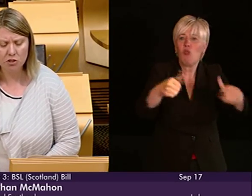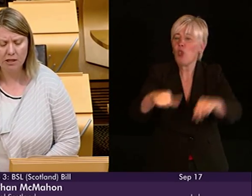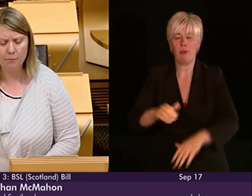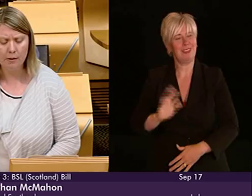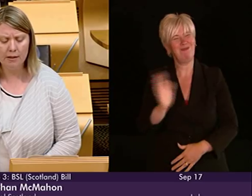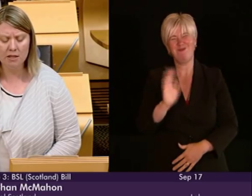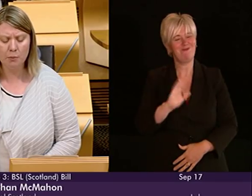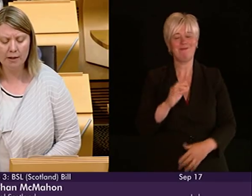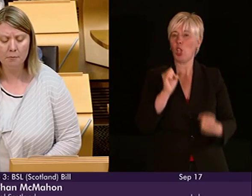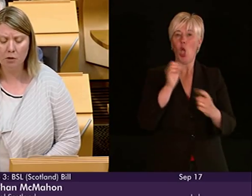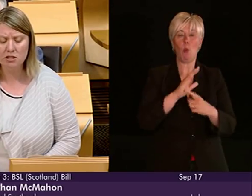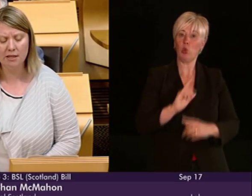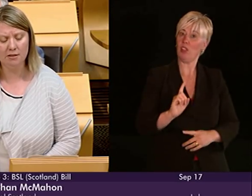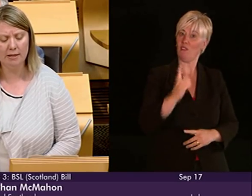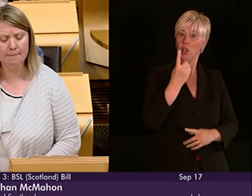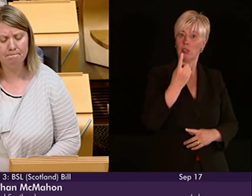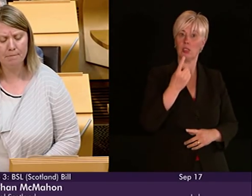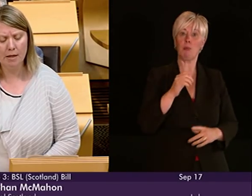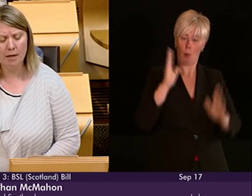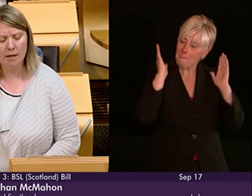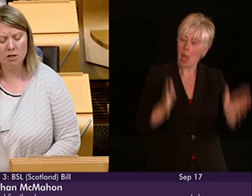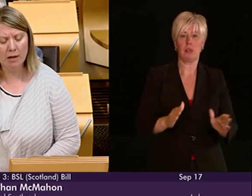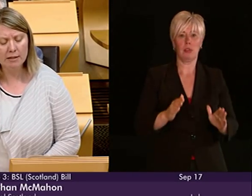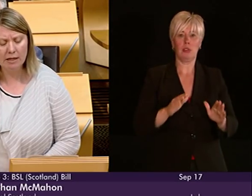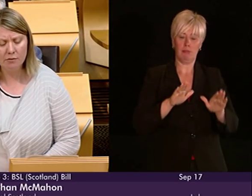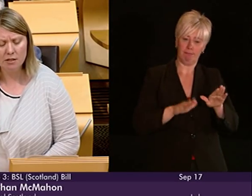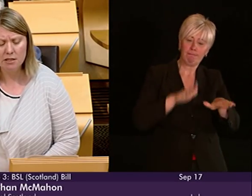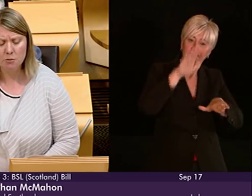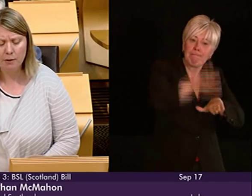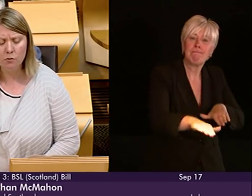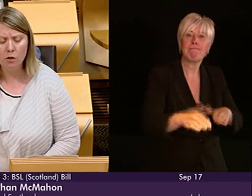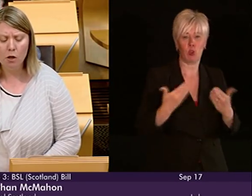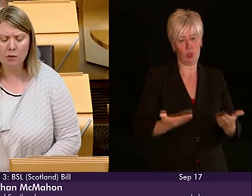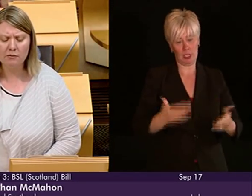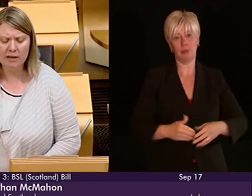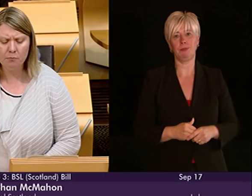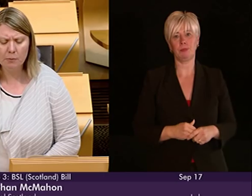first step that the Parliament must take today. As we heard in evidence, the bill will give deaf